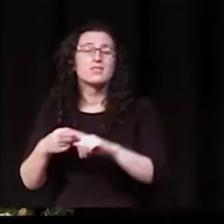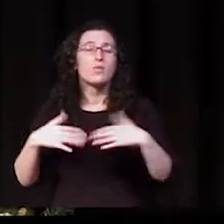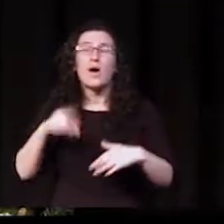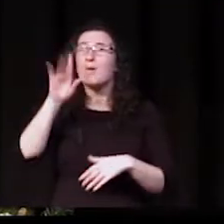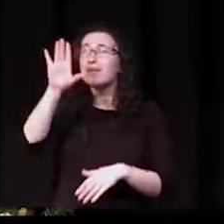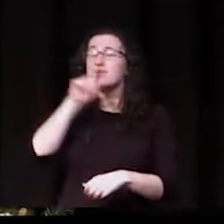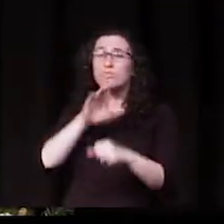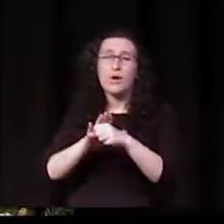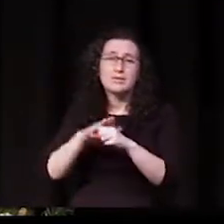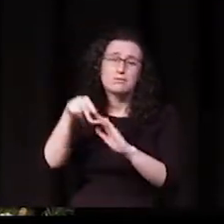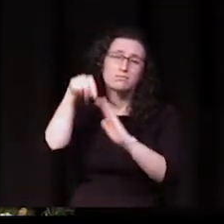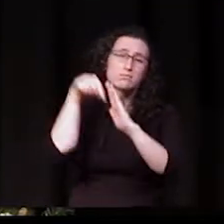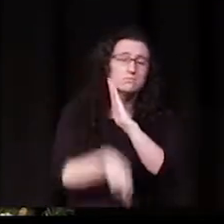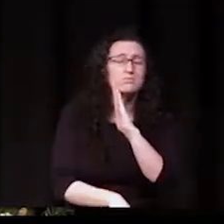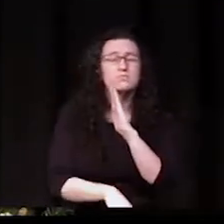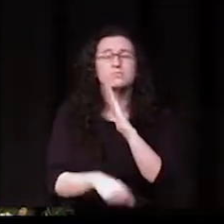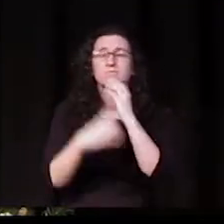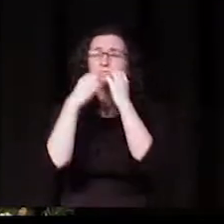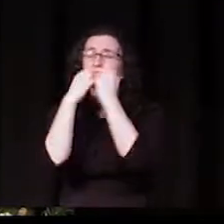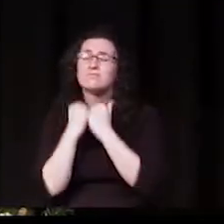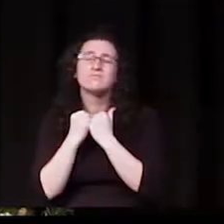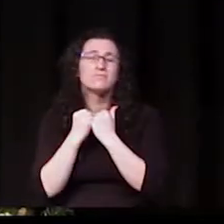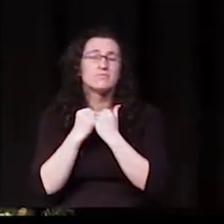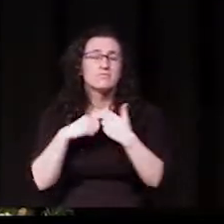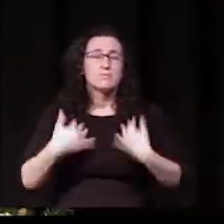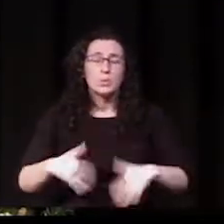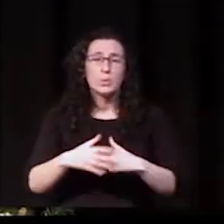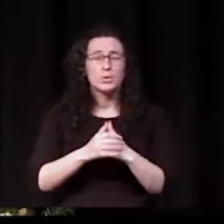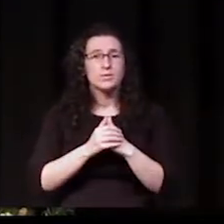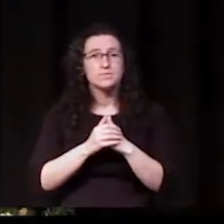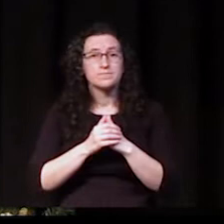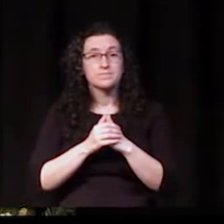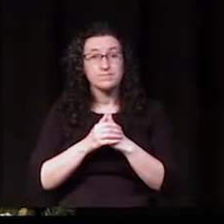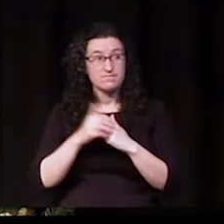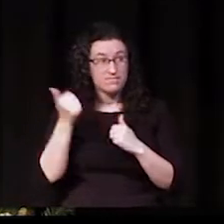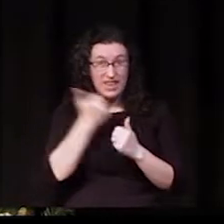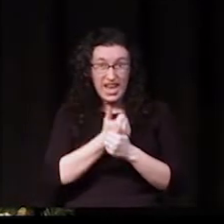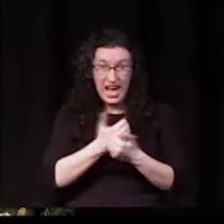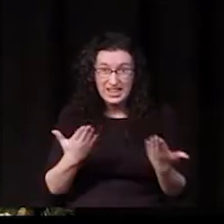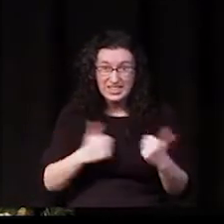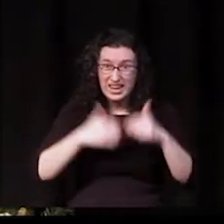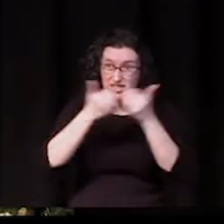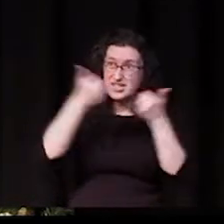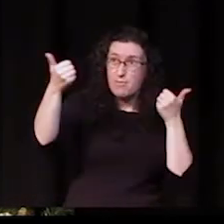and so deep, and so full. Can anything ever separate us from Christ's love?